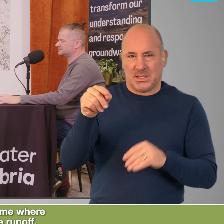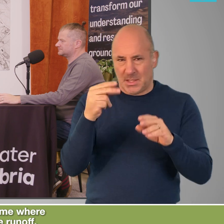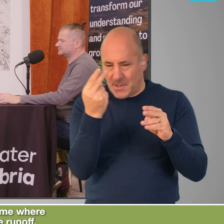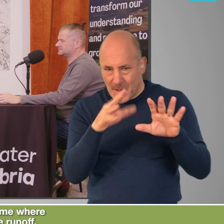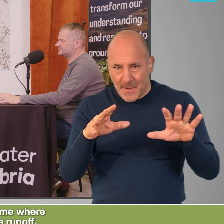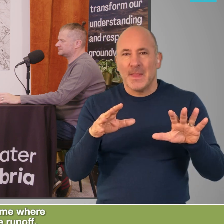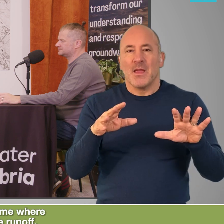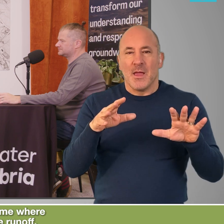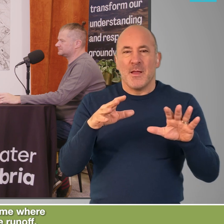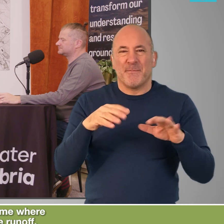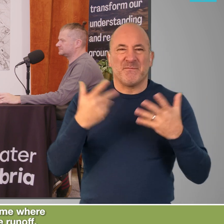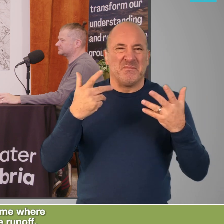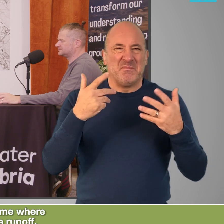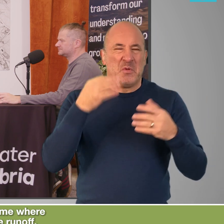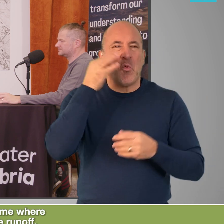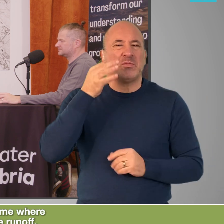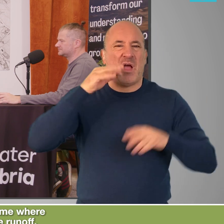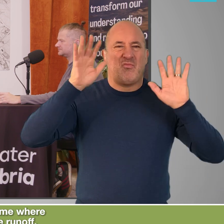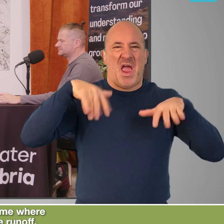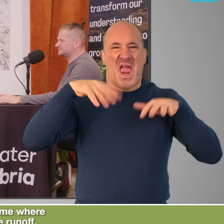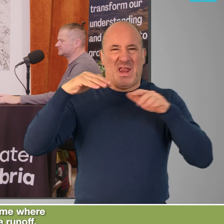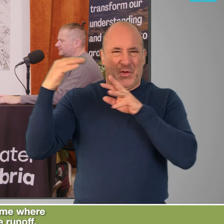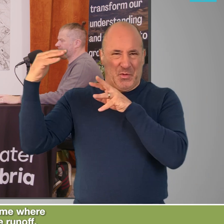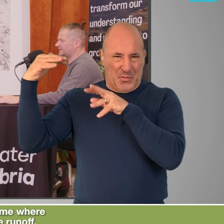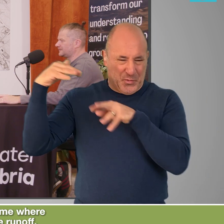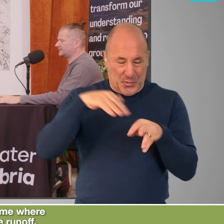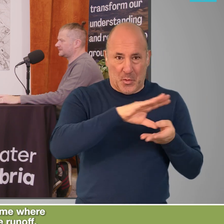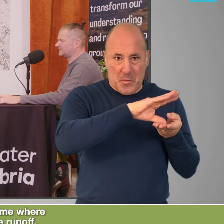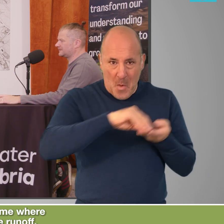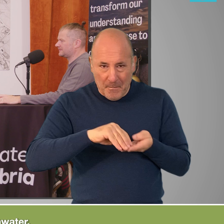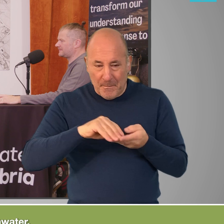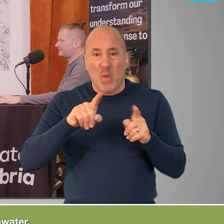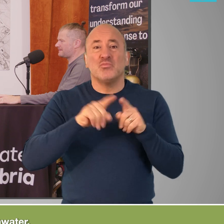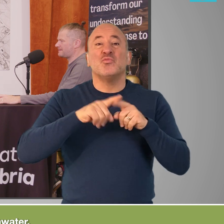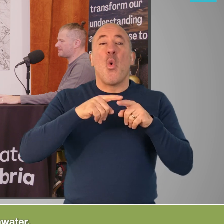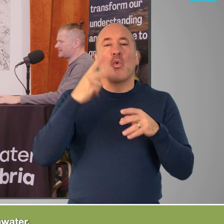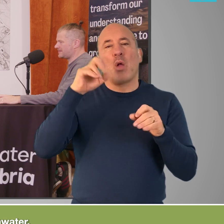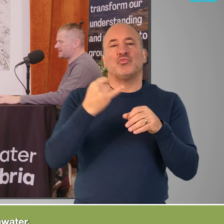had designed a home where they captured the runoff, particularly rainwater,